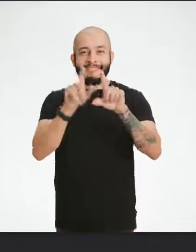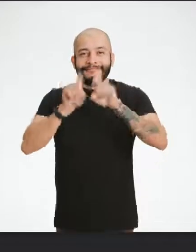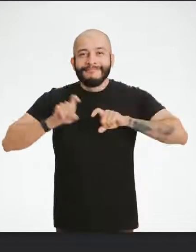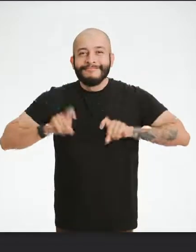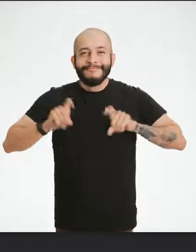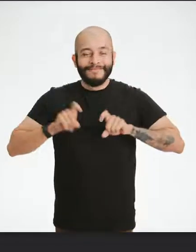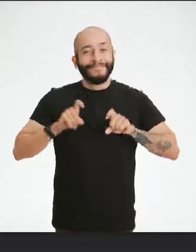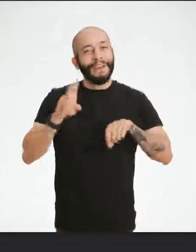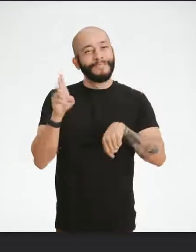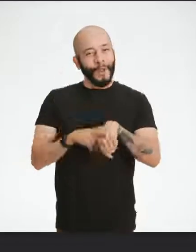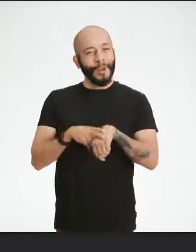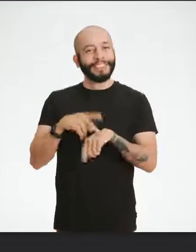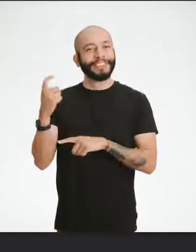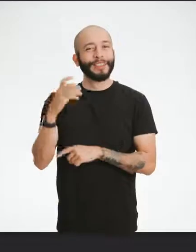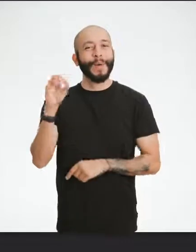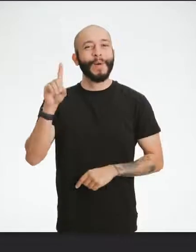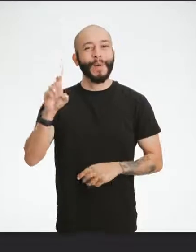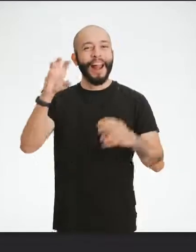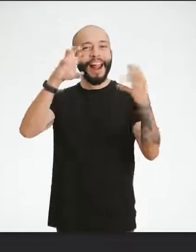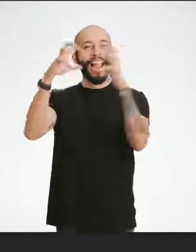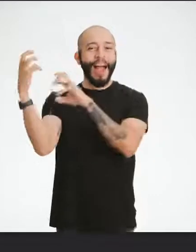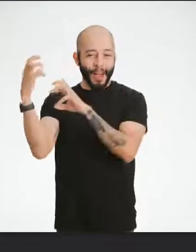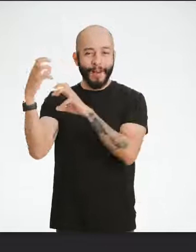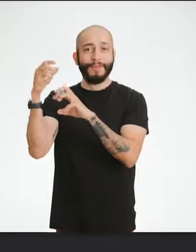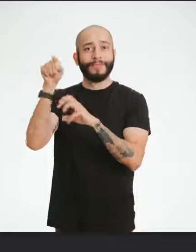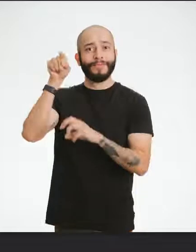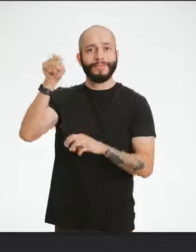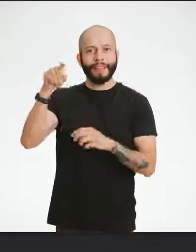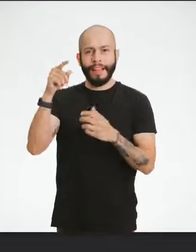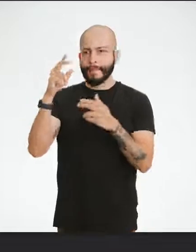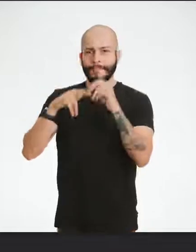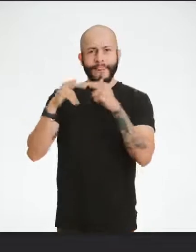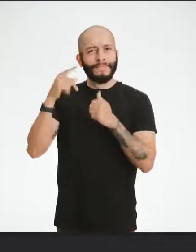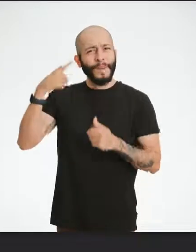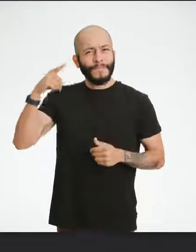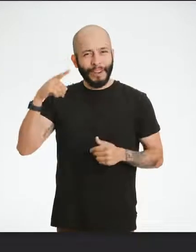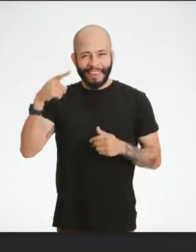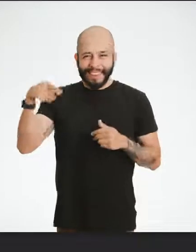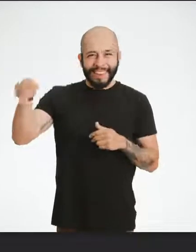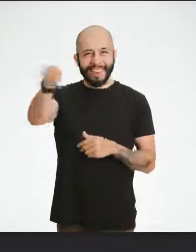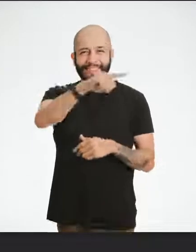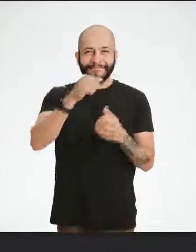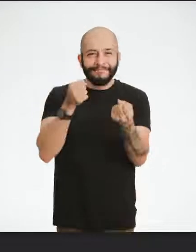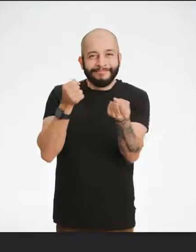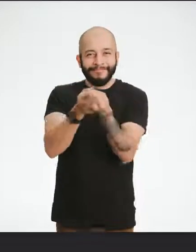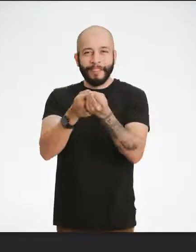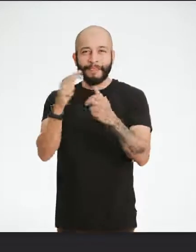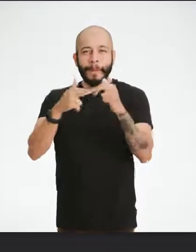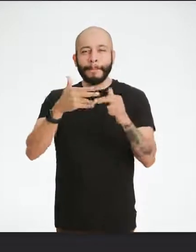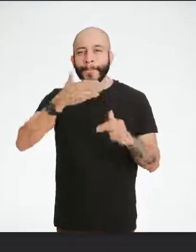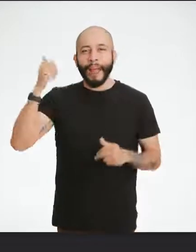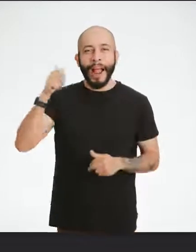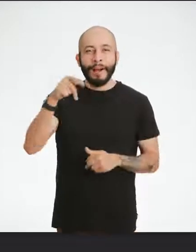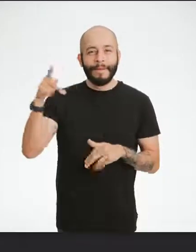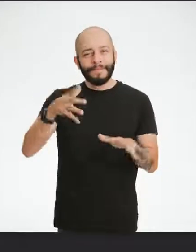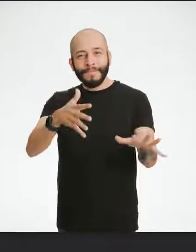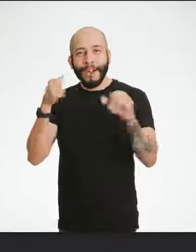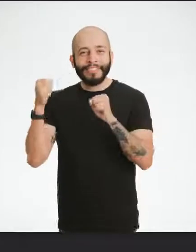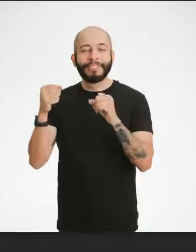And of course, there's Xcode Cloud. We built Xcode Cloud to help you build better apps faster and more easily.